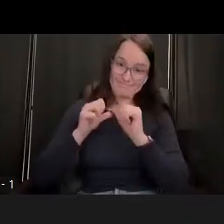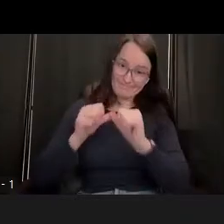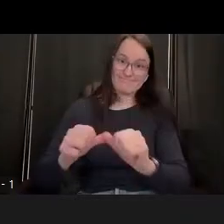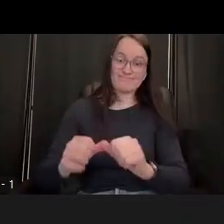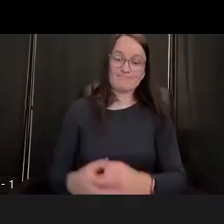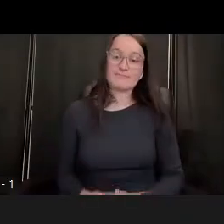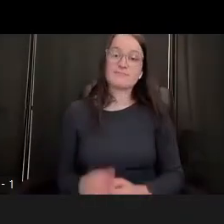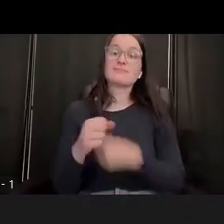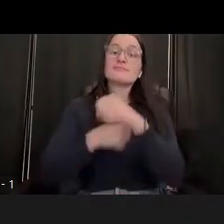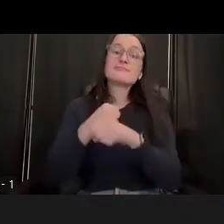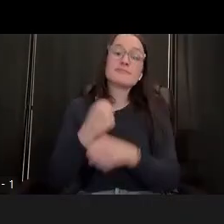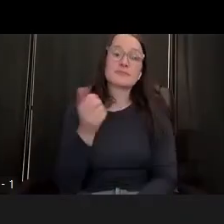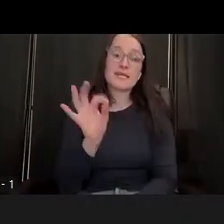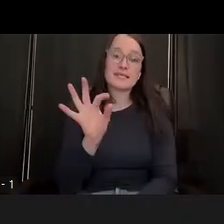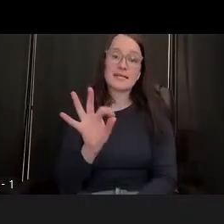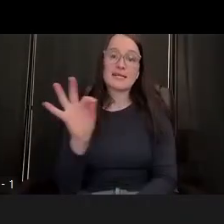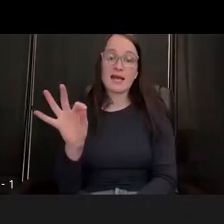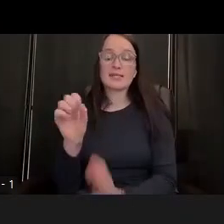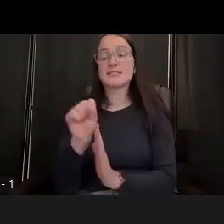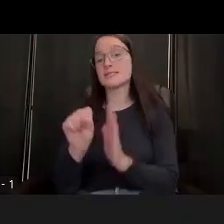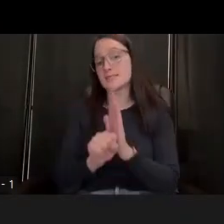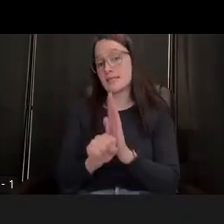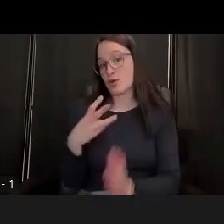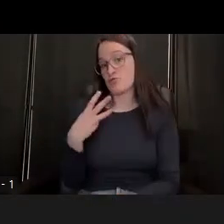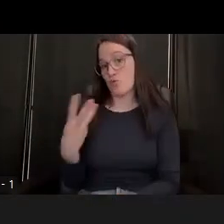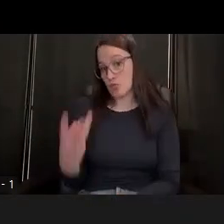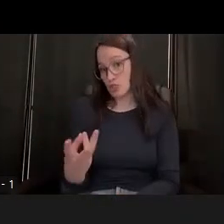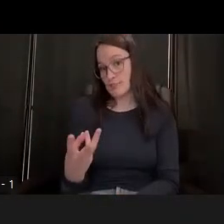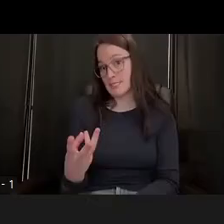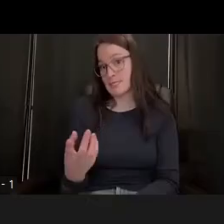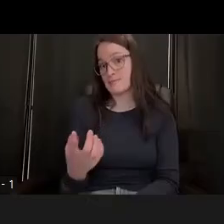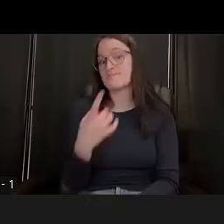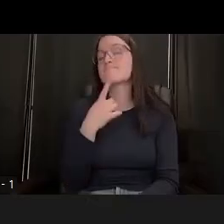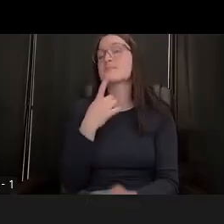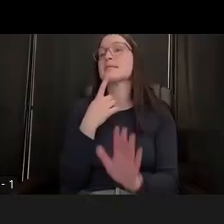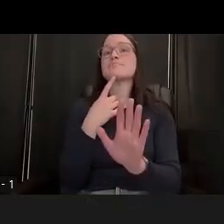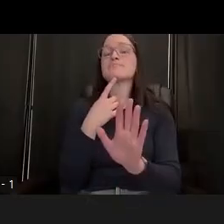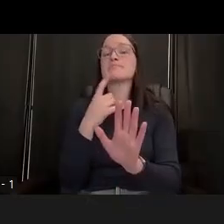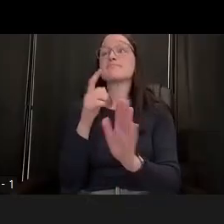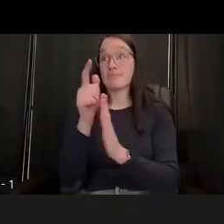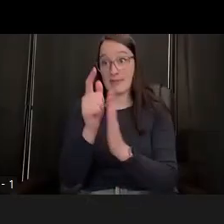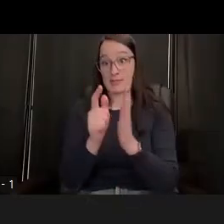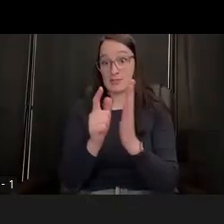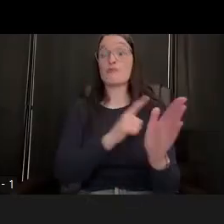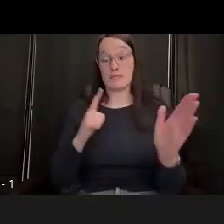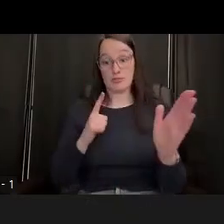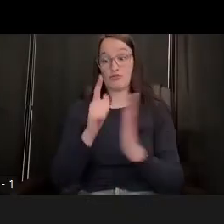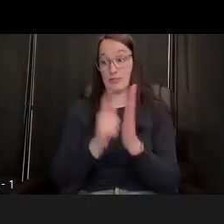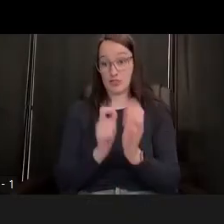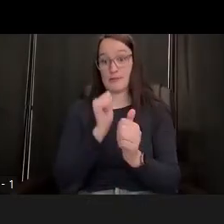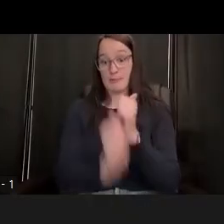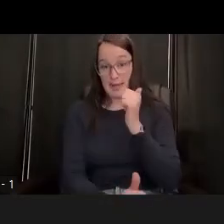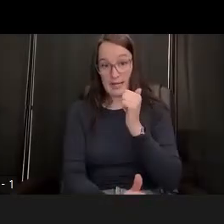of Washington stepped in to have uh they passed legislation that created a program for supported